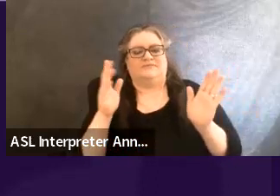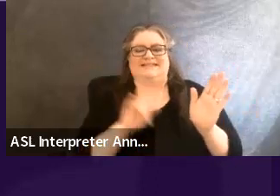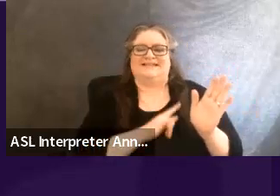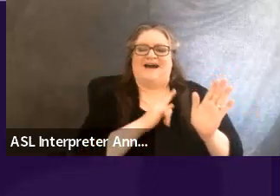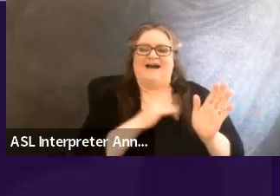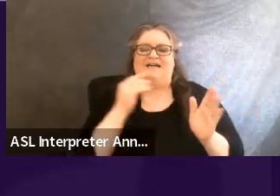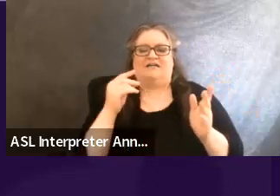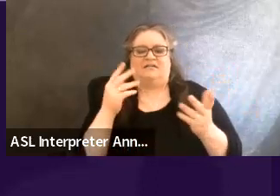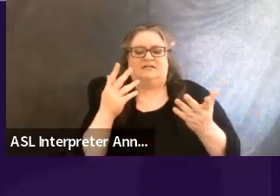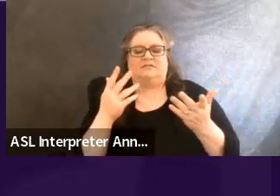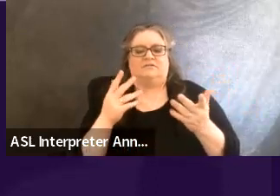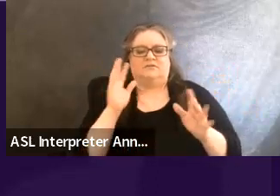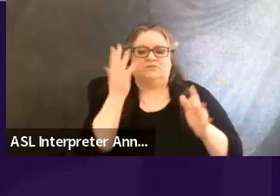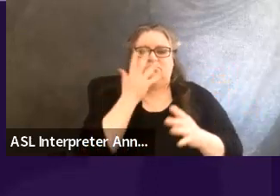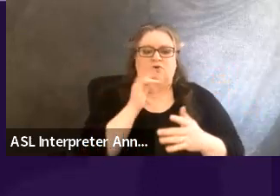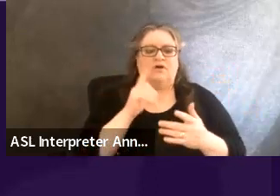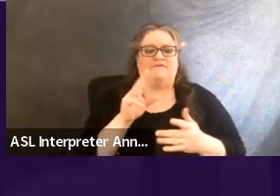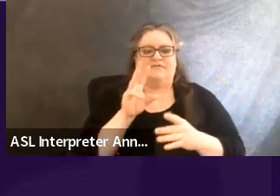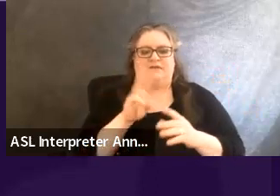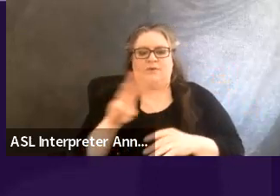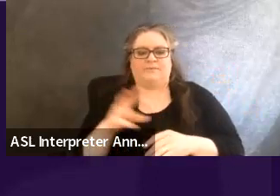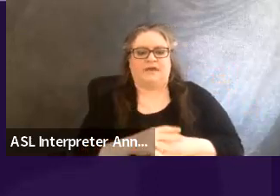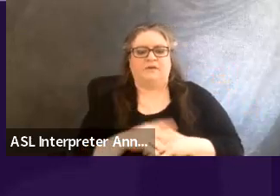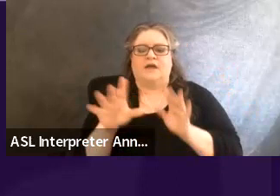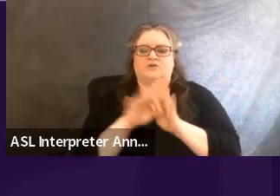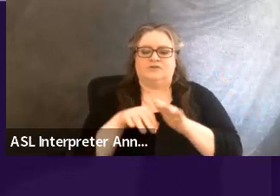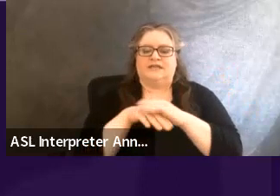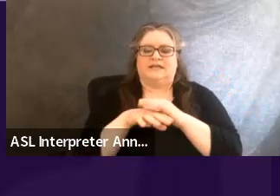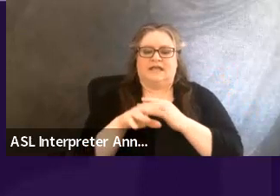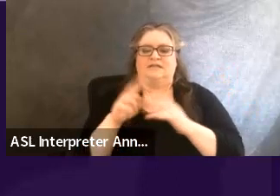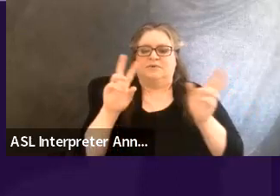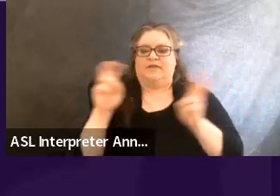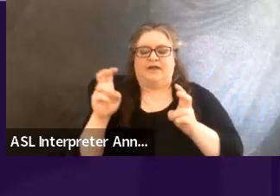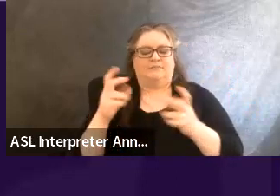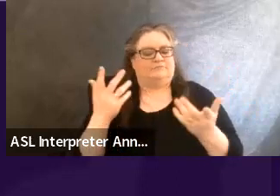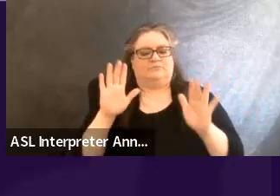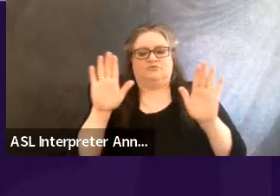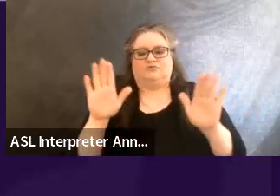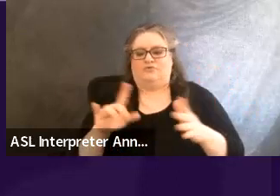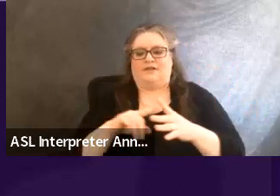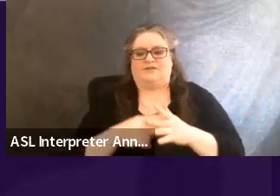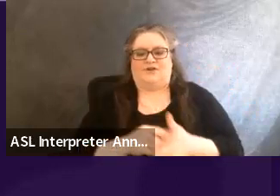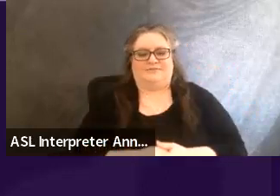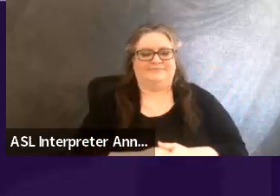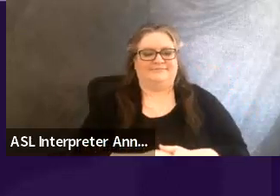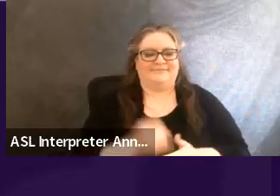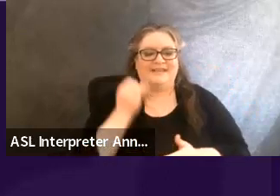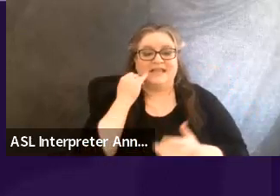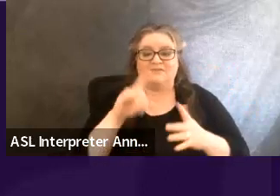and by choosing an accessible theme, we're already off to a great start. And if you're starting out